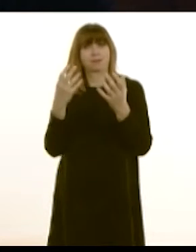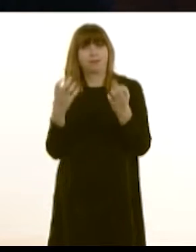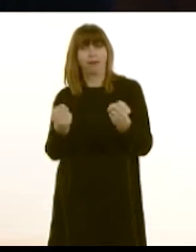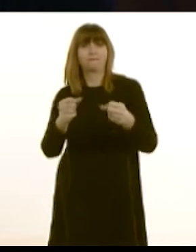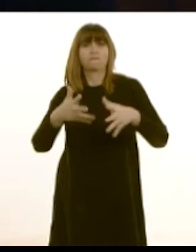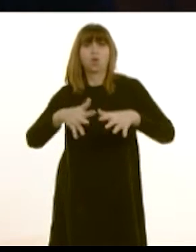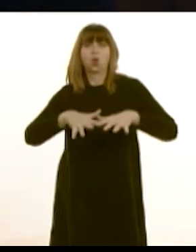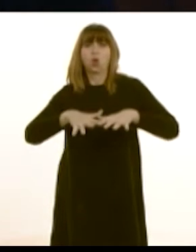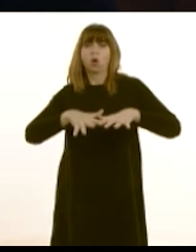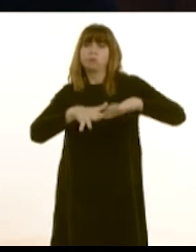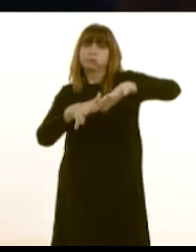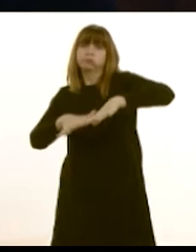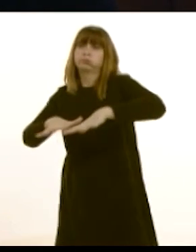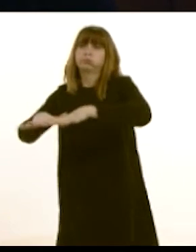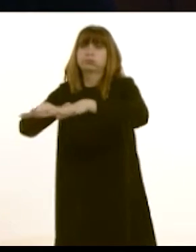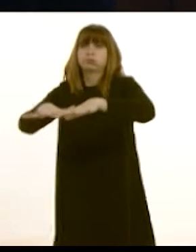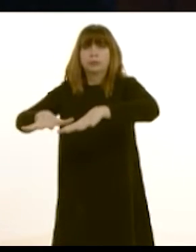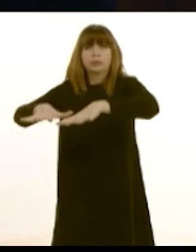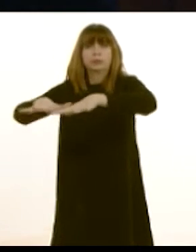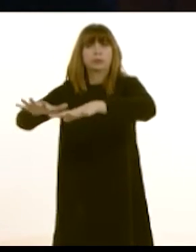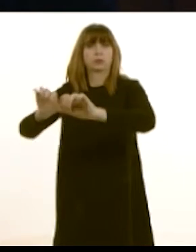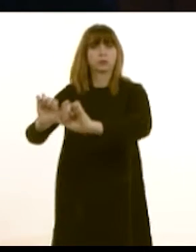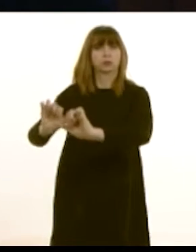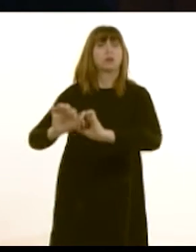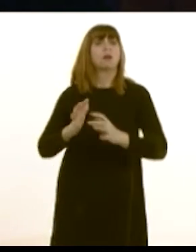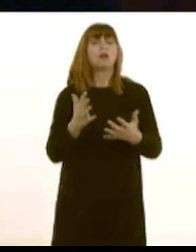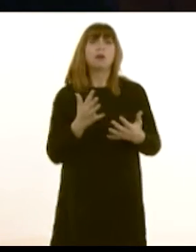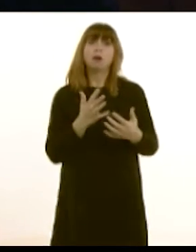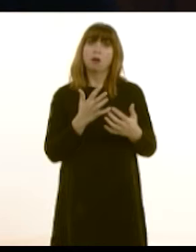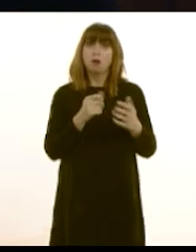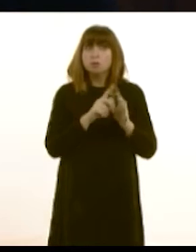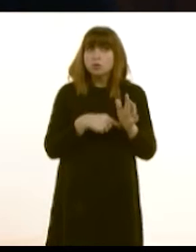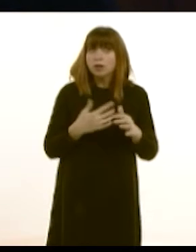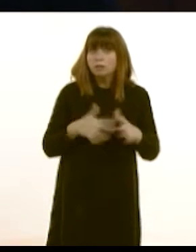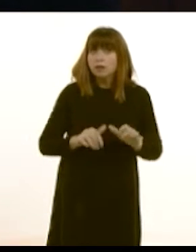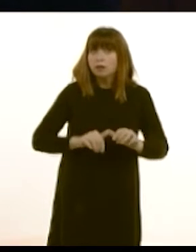have to undertake a full evaluation of how that scheme has actually worked in practice